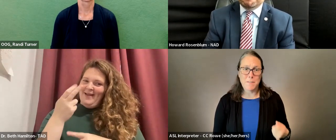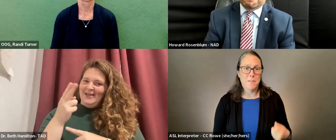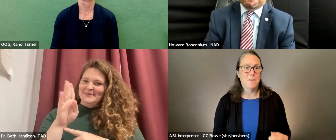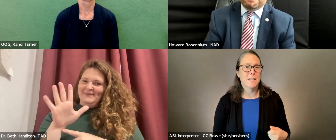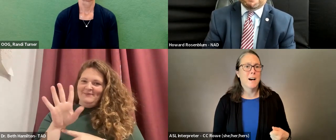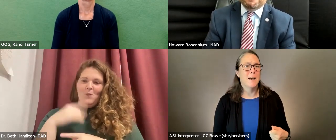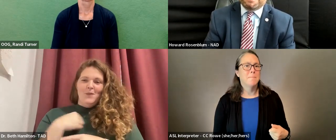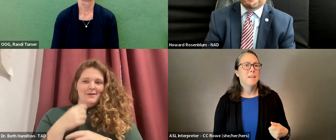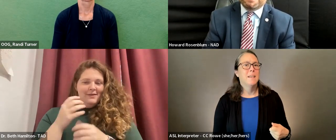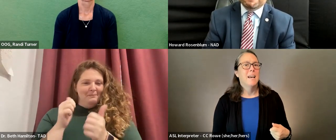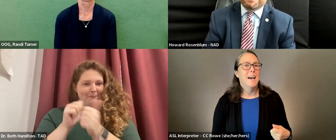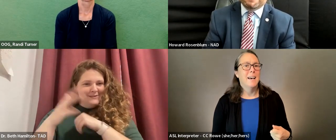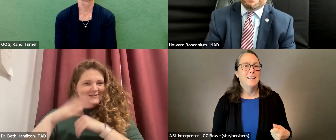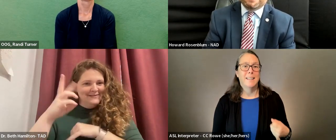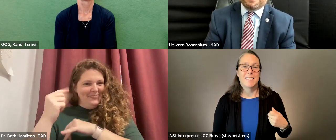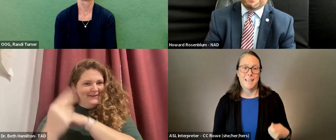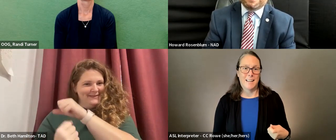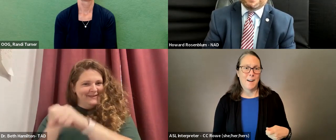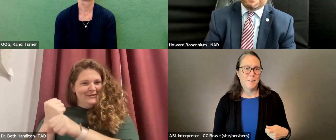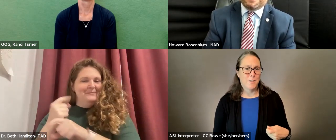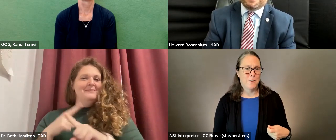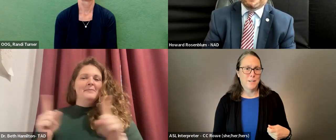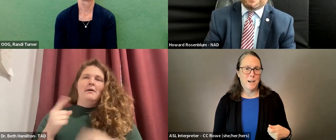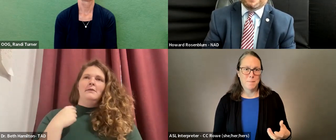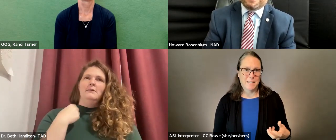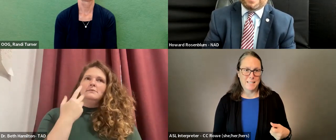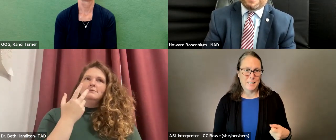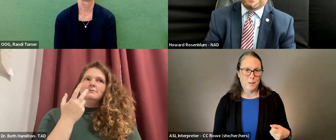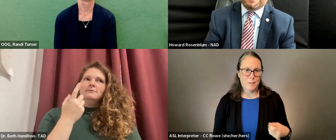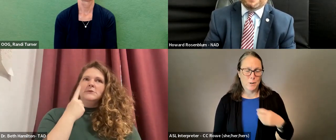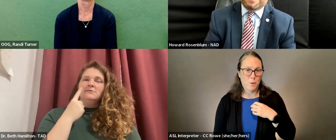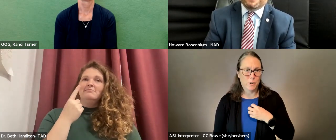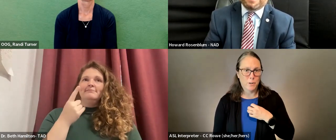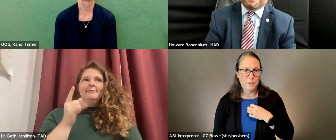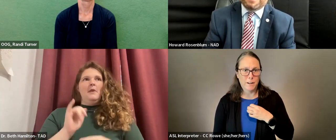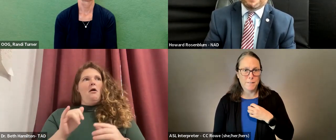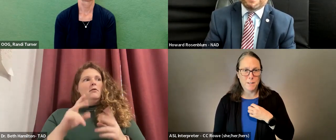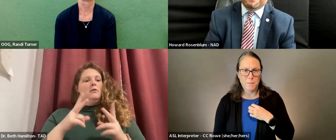we don't pass in three tries the bill gets killed so if we try once and twice and it doesn't work, we